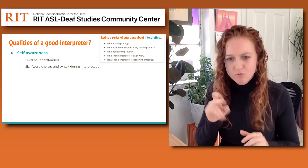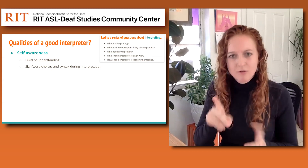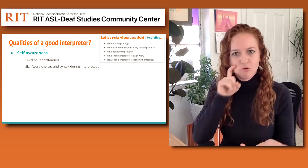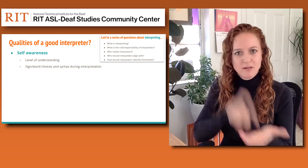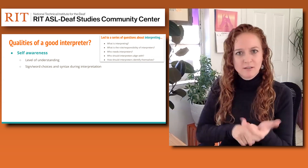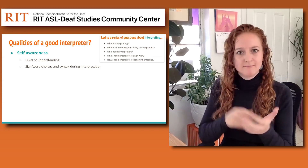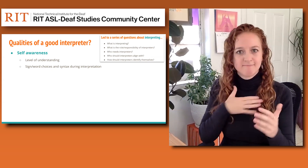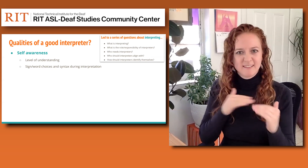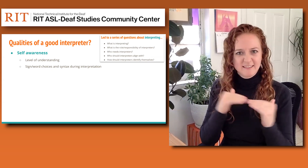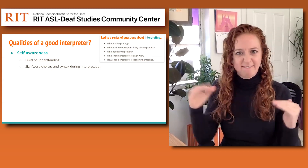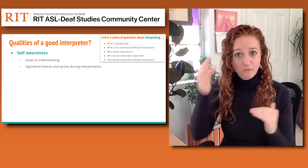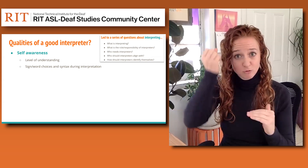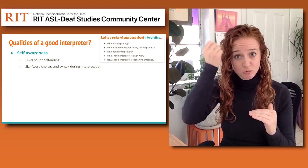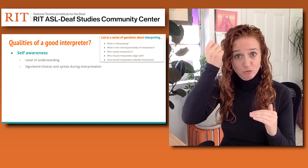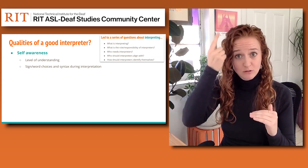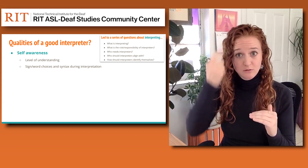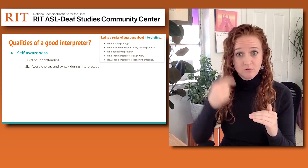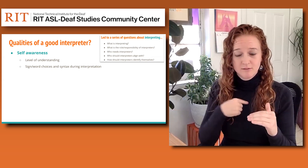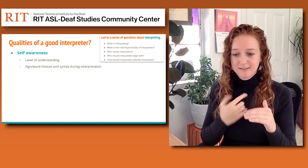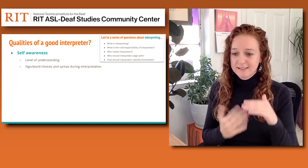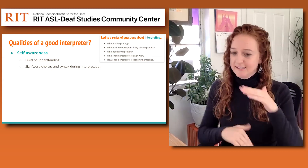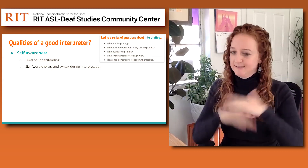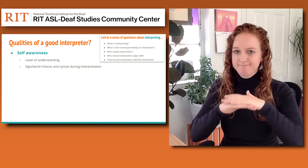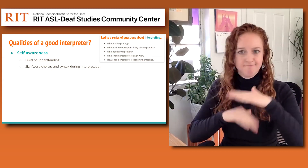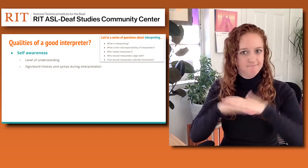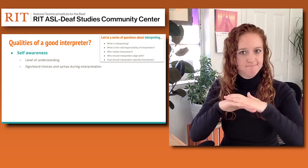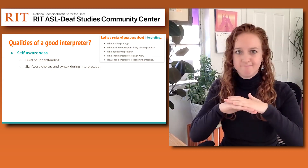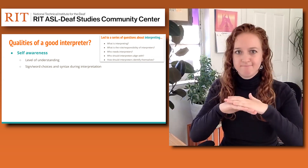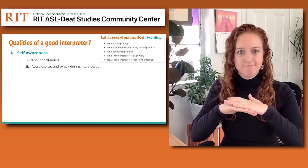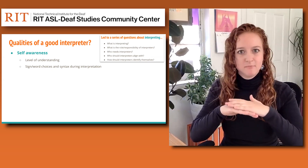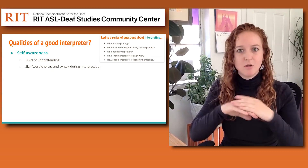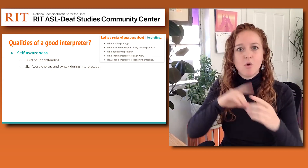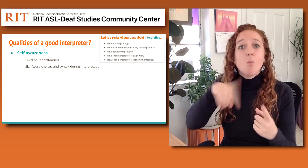Someone who recognizes their level of understanding?